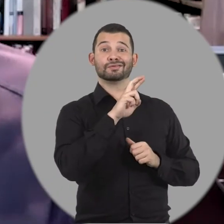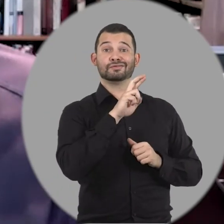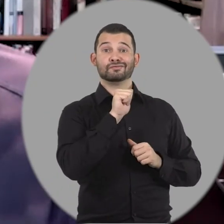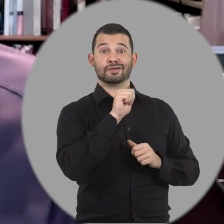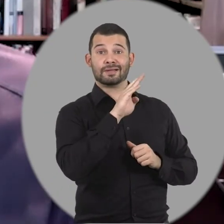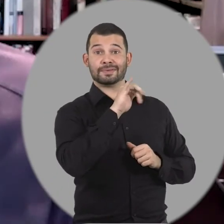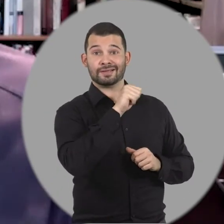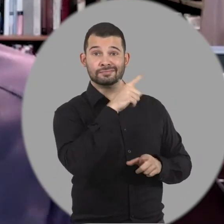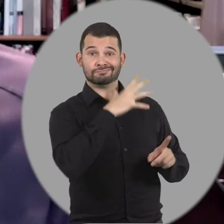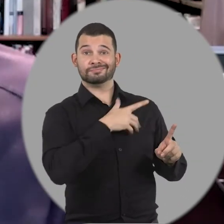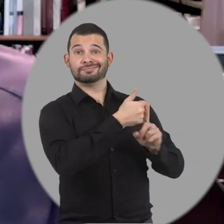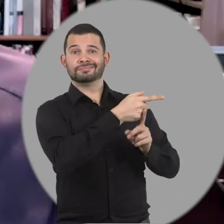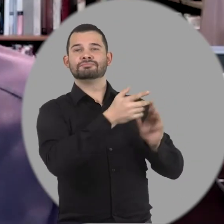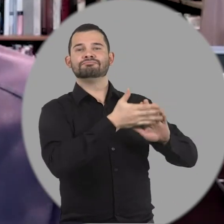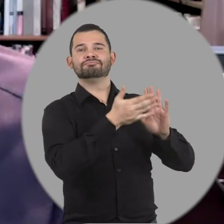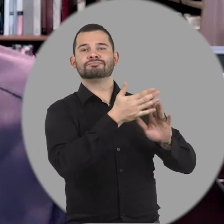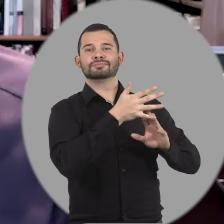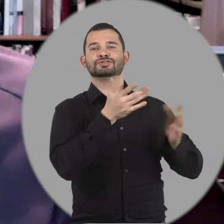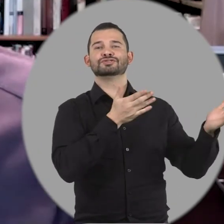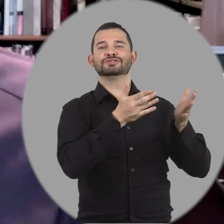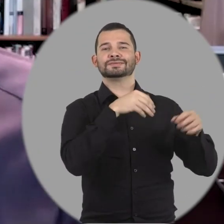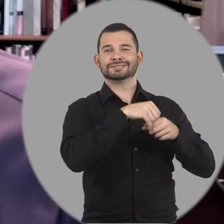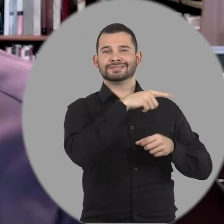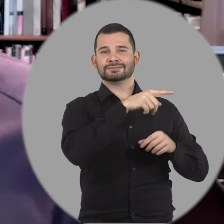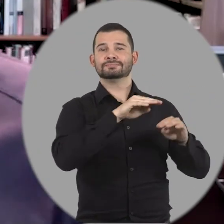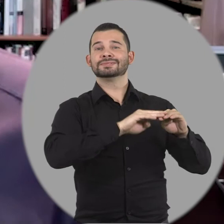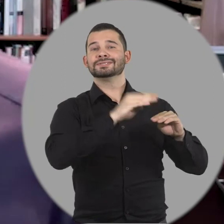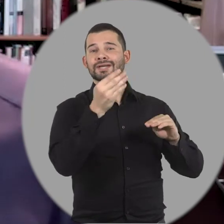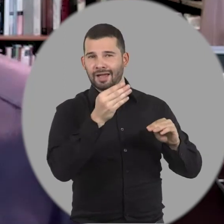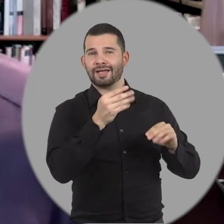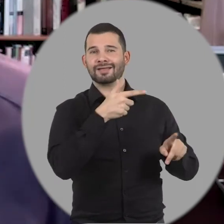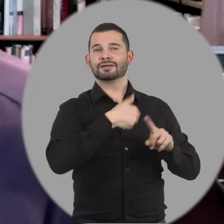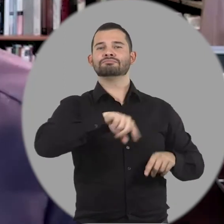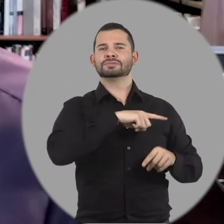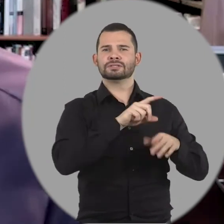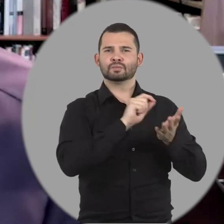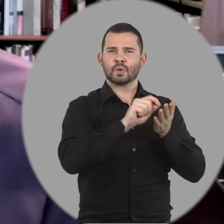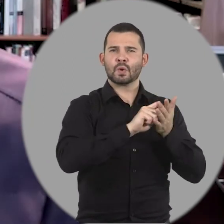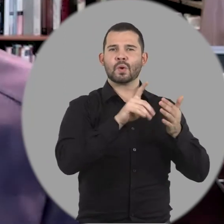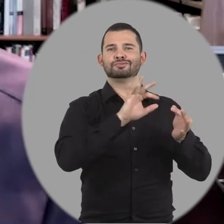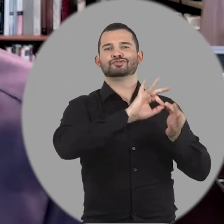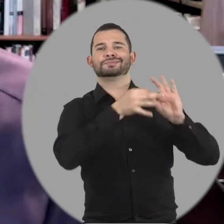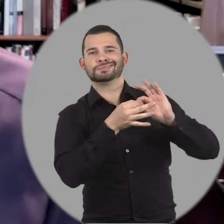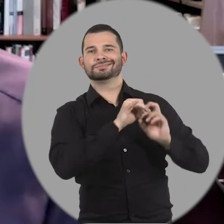Services in Mississauga, rewrote an interpretation of "What Nothing About Us Without Us" means.